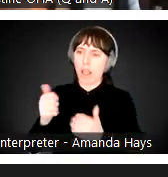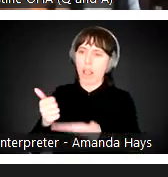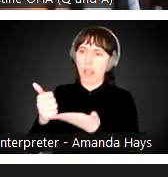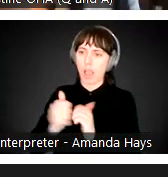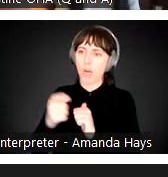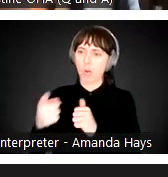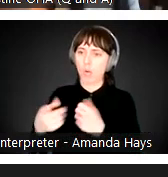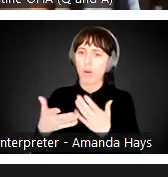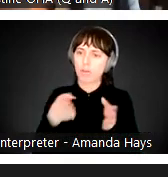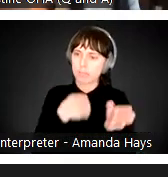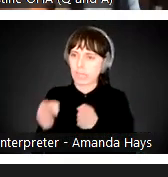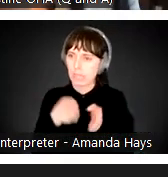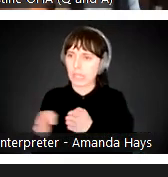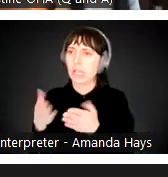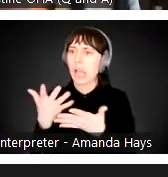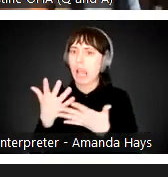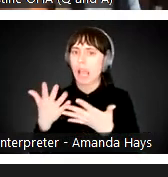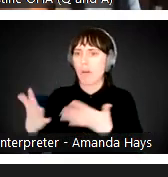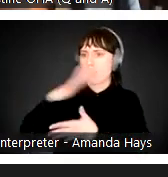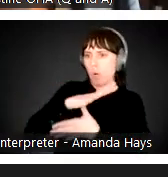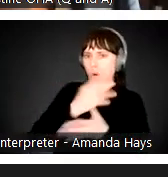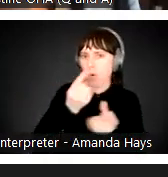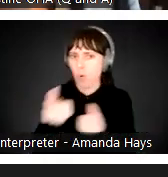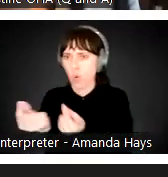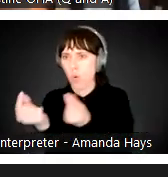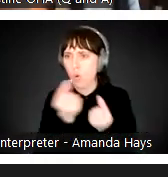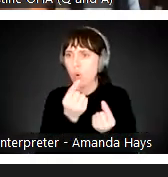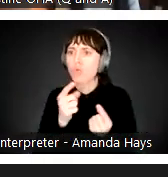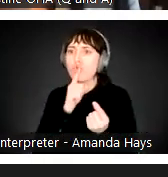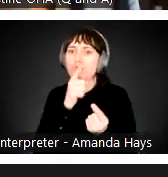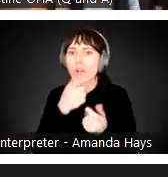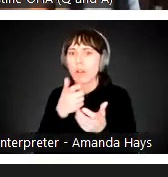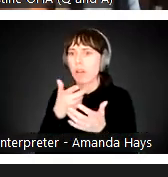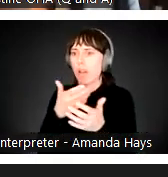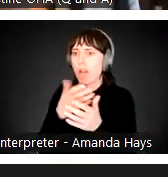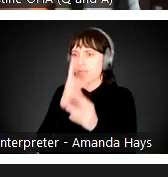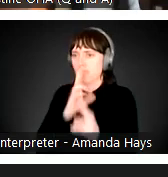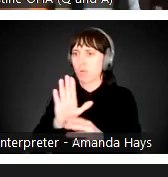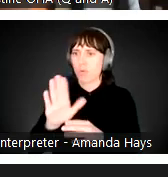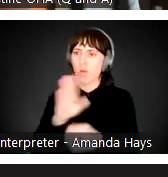that you can live within your energy means. And so I think there, I think it's important, but I think we shouldn't